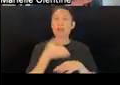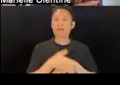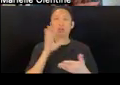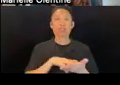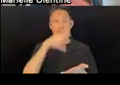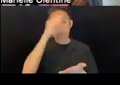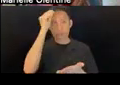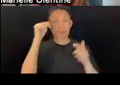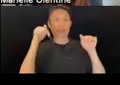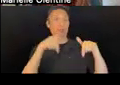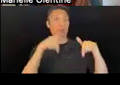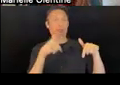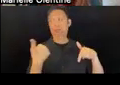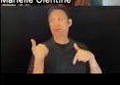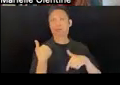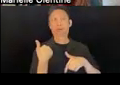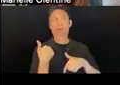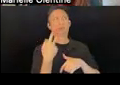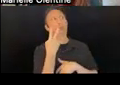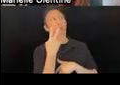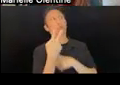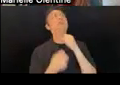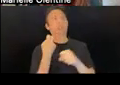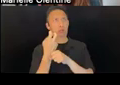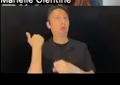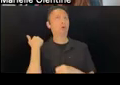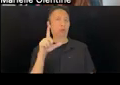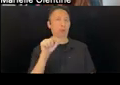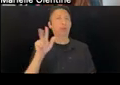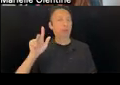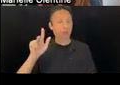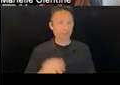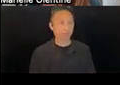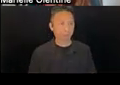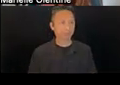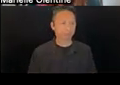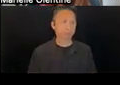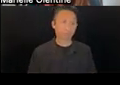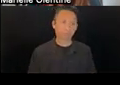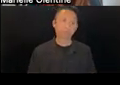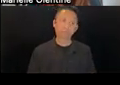distribution news out of this year, and Marielle and her collaborators did this all without a sales agent